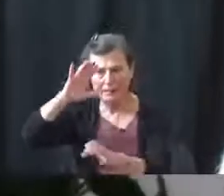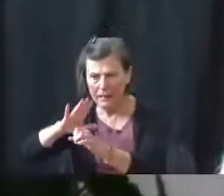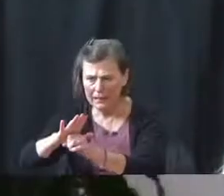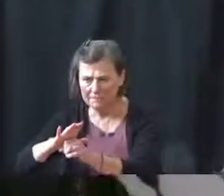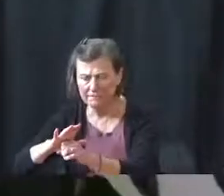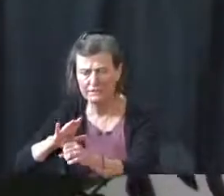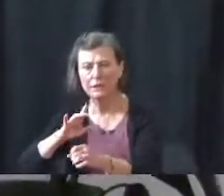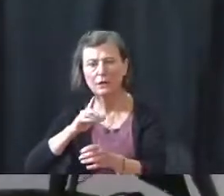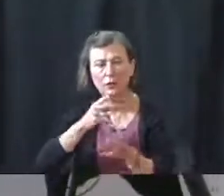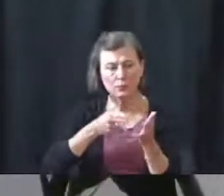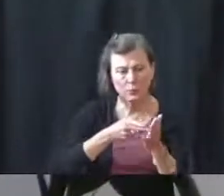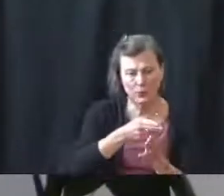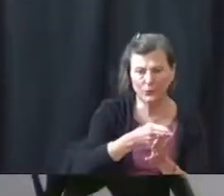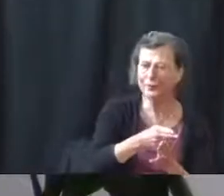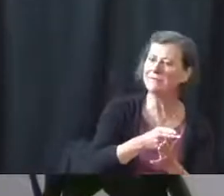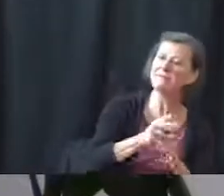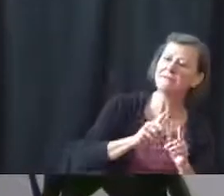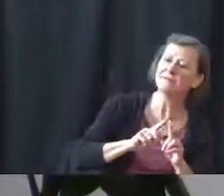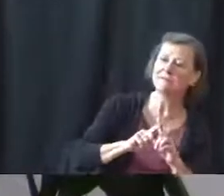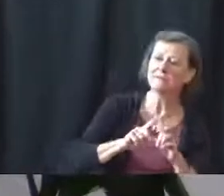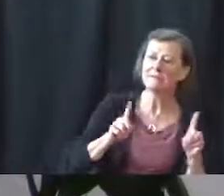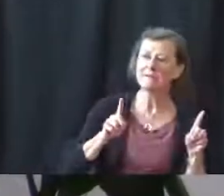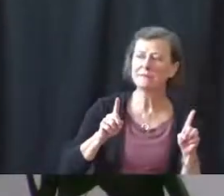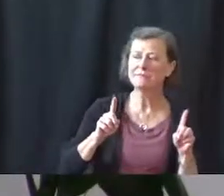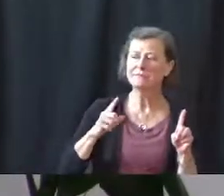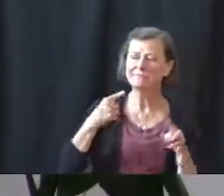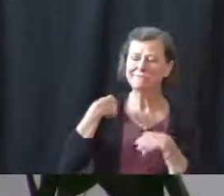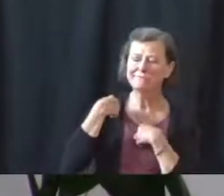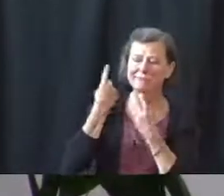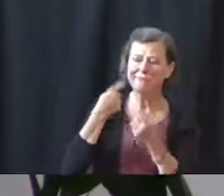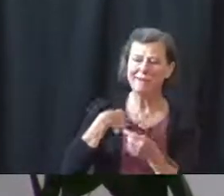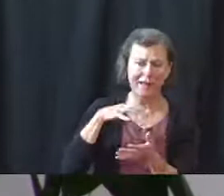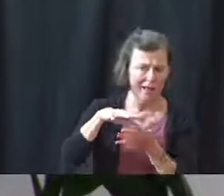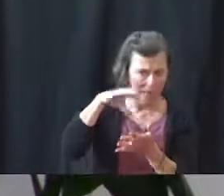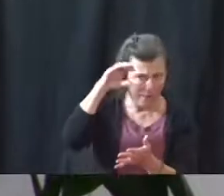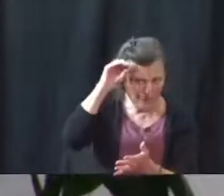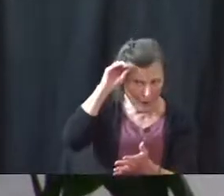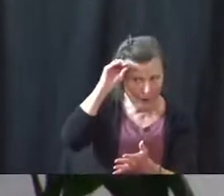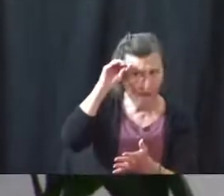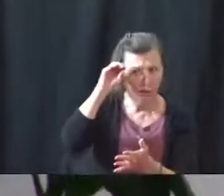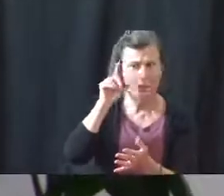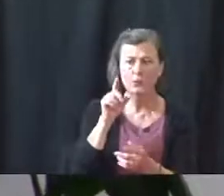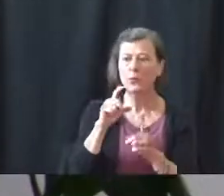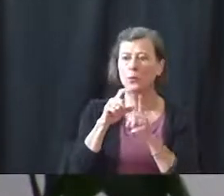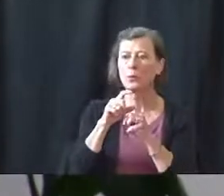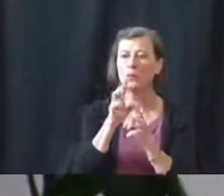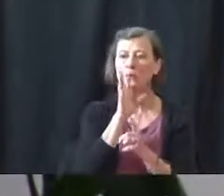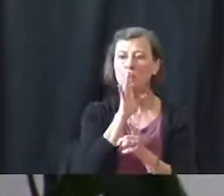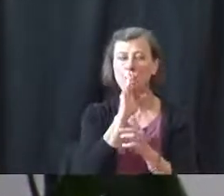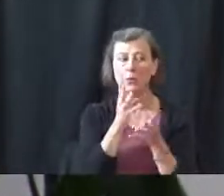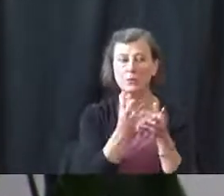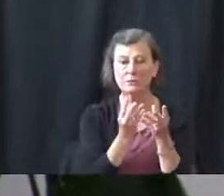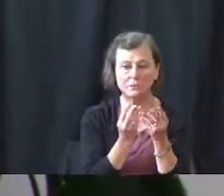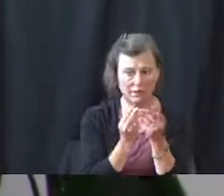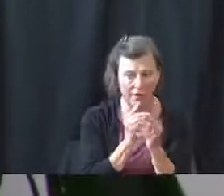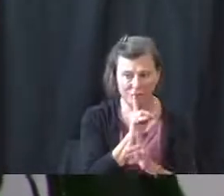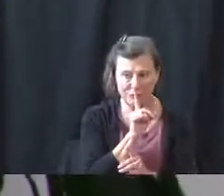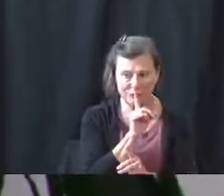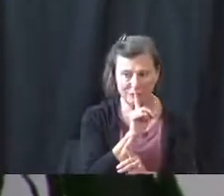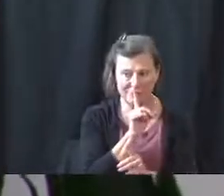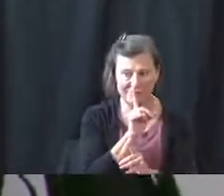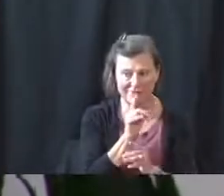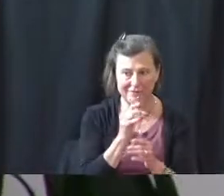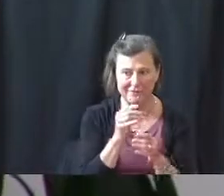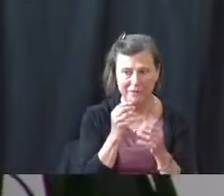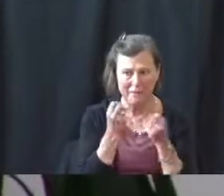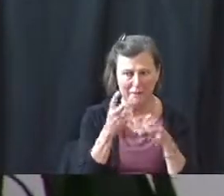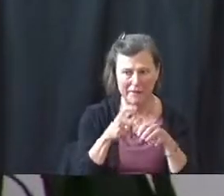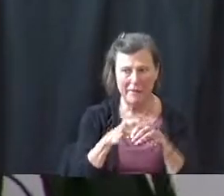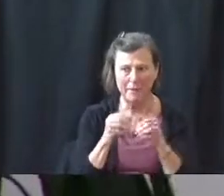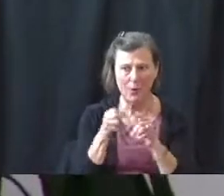Yet, I've learned that words spoken softly often have more impact than those that are